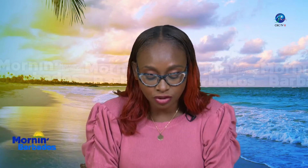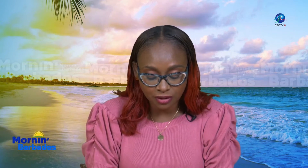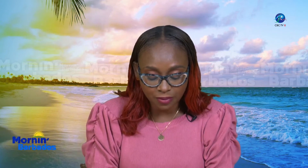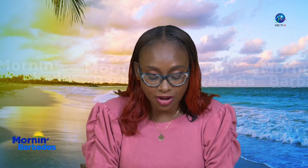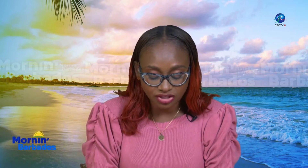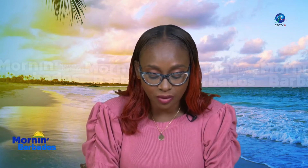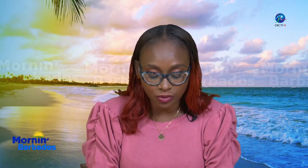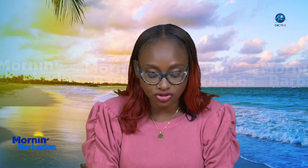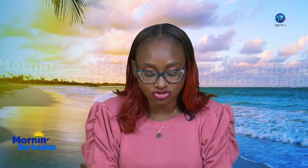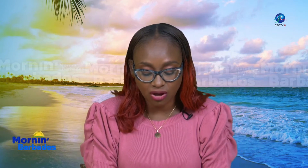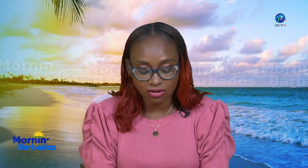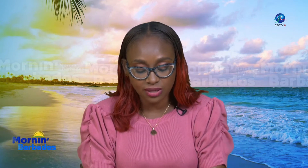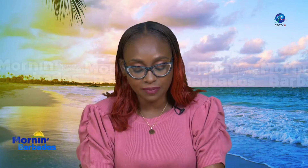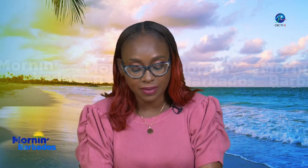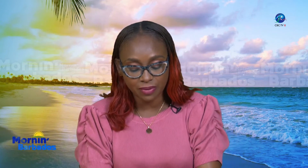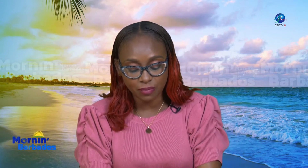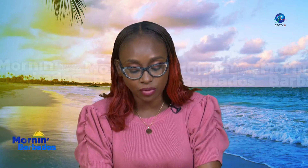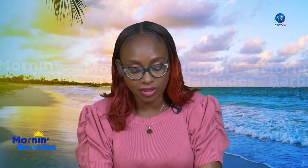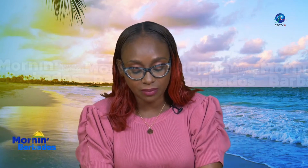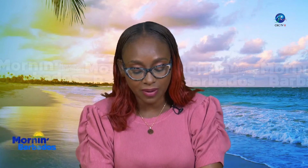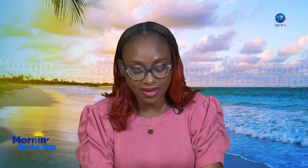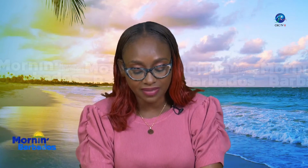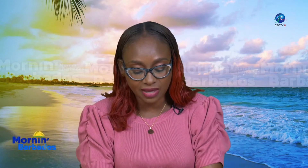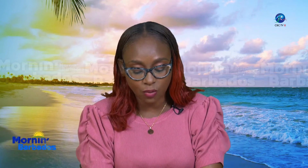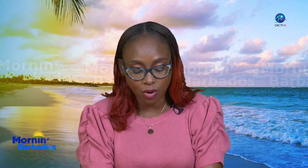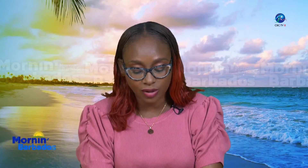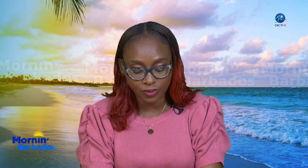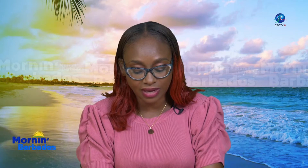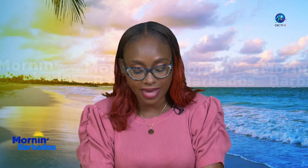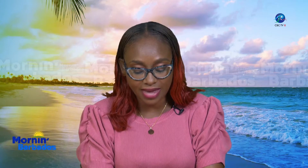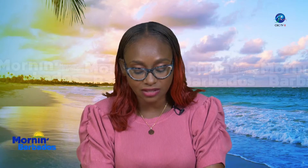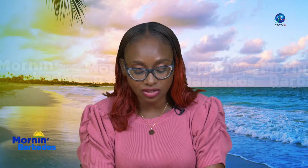so the project will strongly be promoted by the award-winning editor